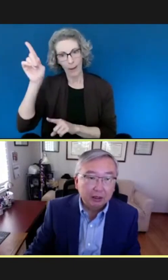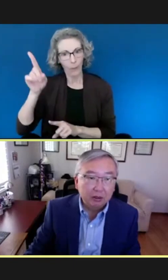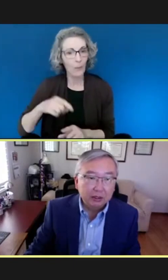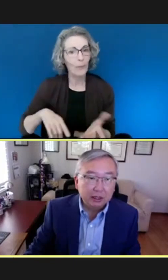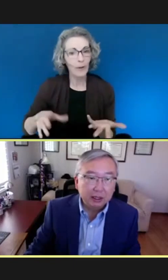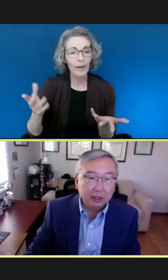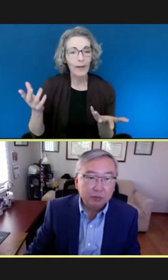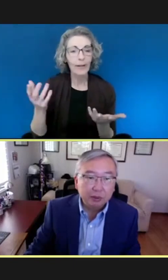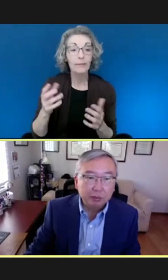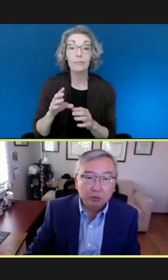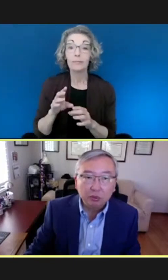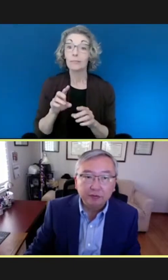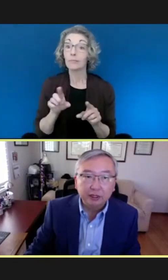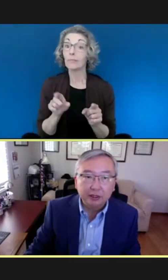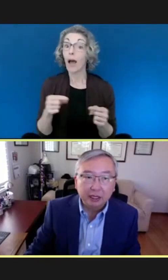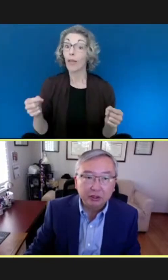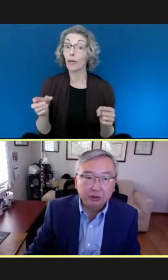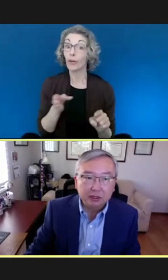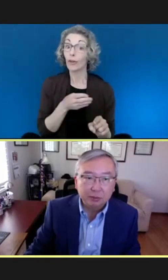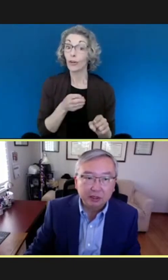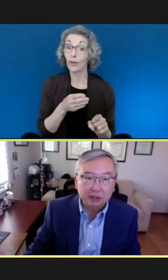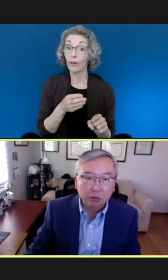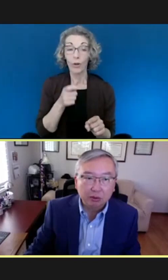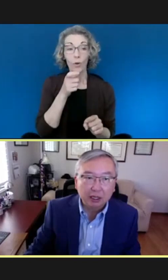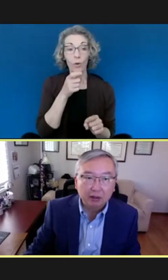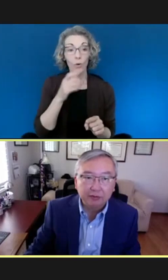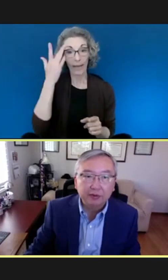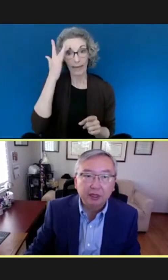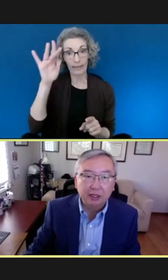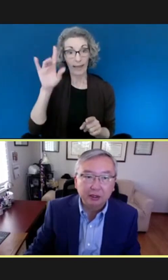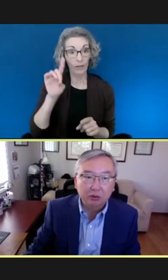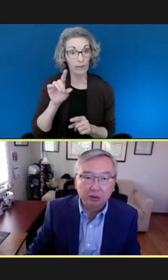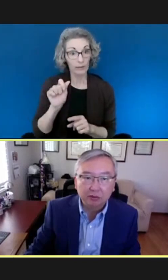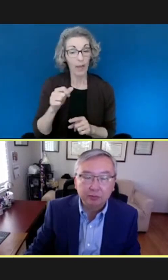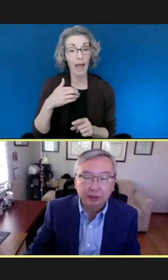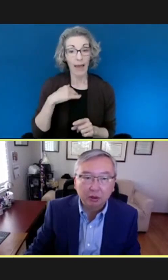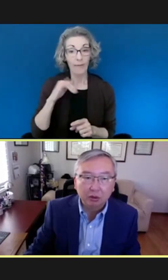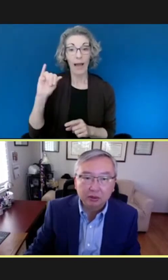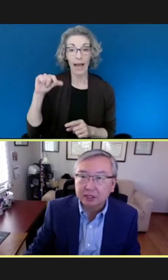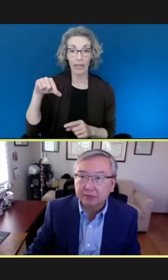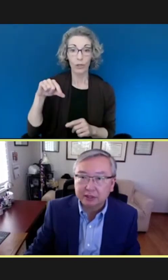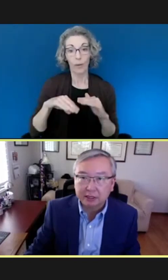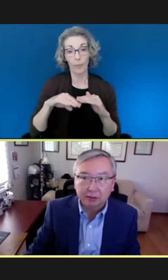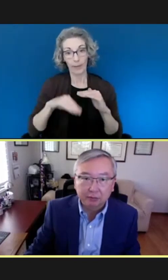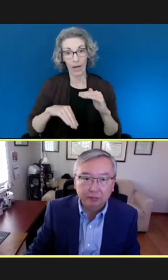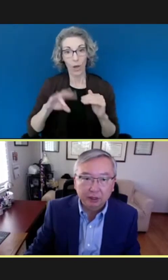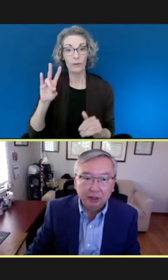On the other hand, people with intellectual disability will have IQ below 70.